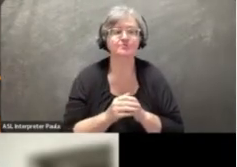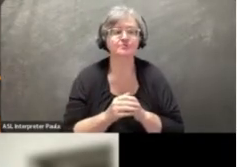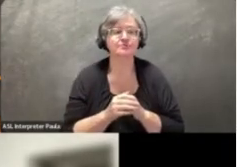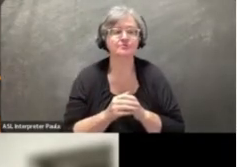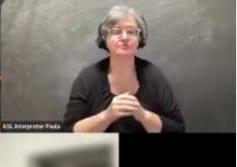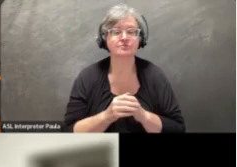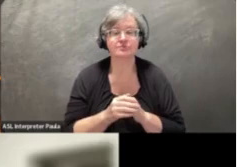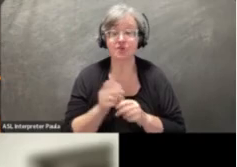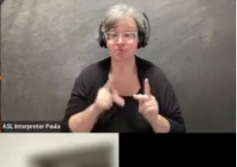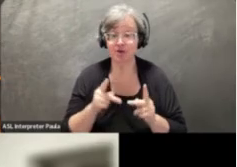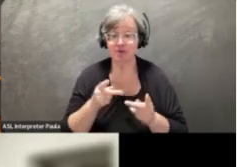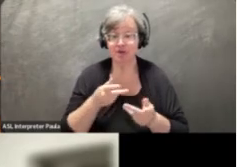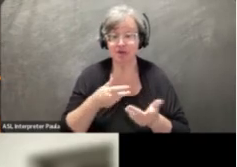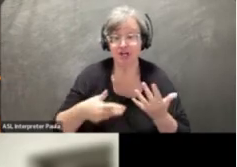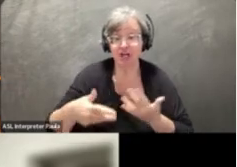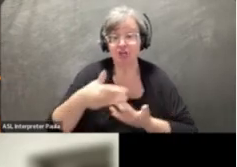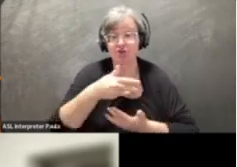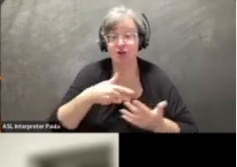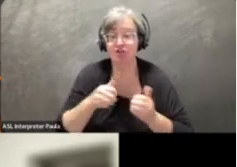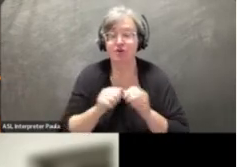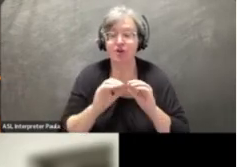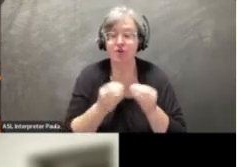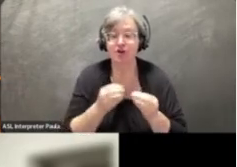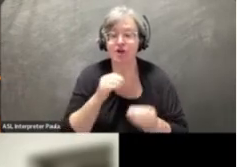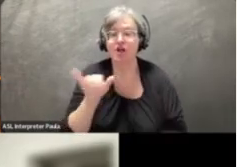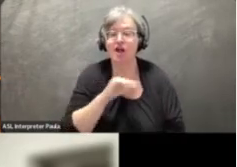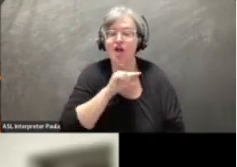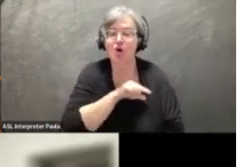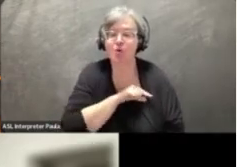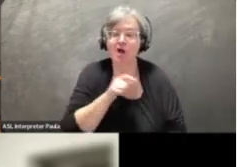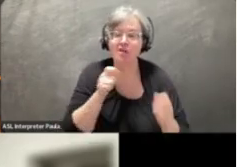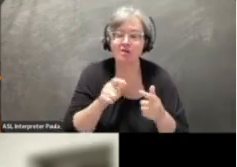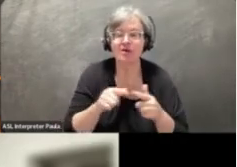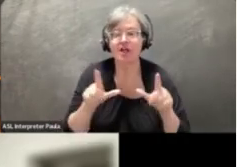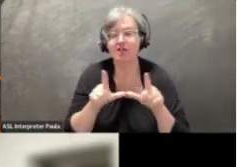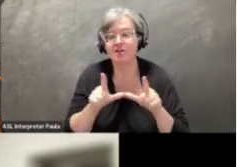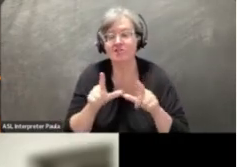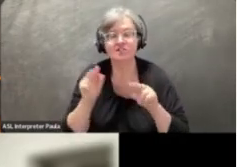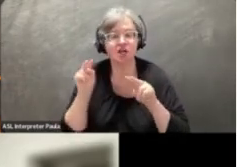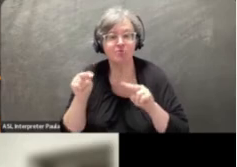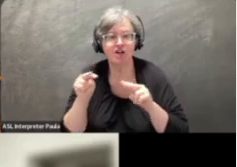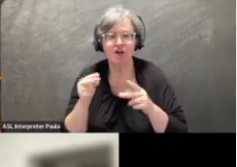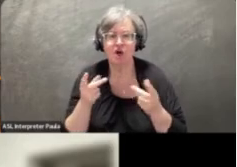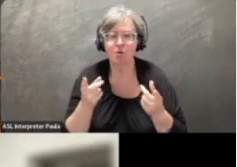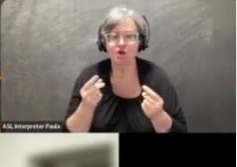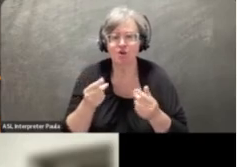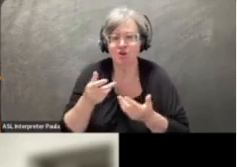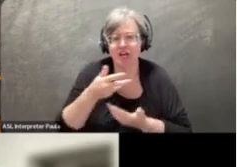those people who are interacting with organizations such as quality management, licensing, monitoring, what are they doing to interact with organizations